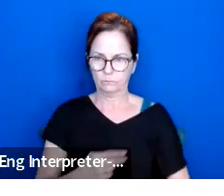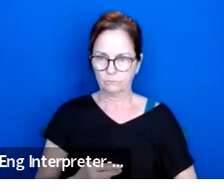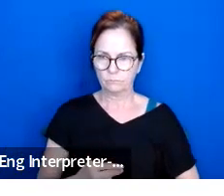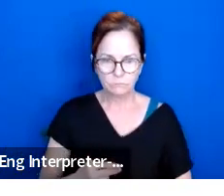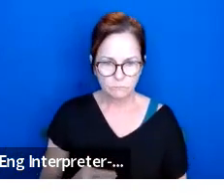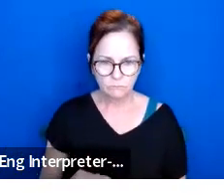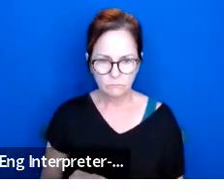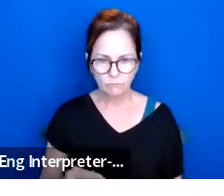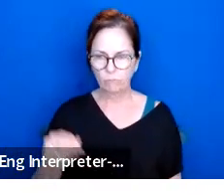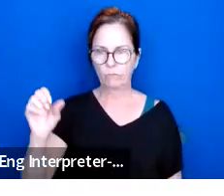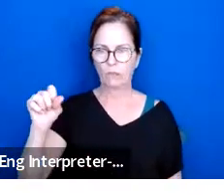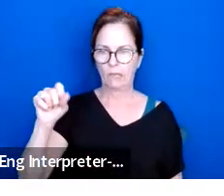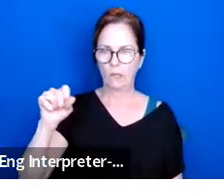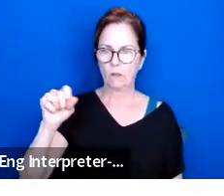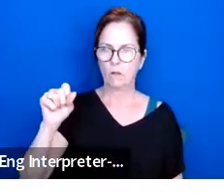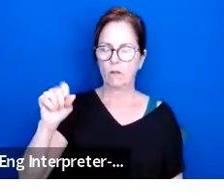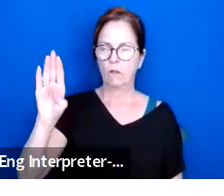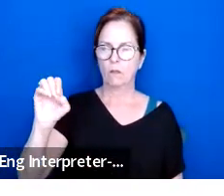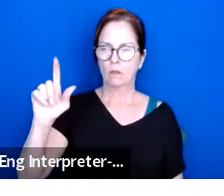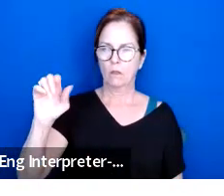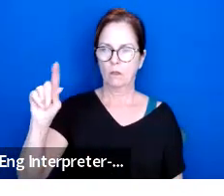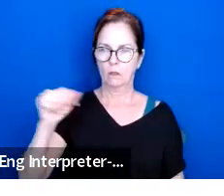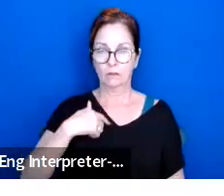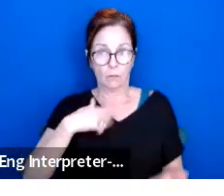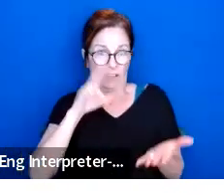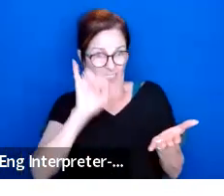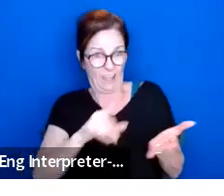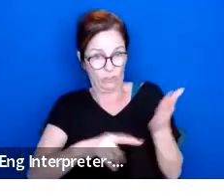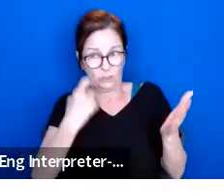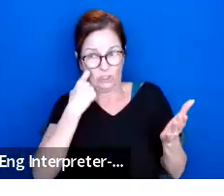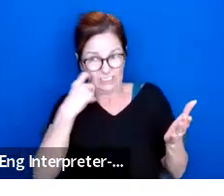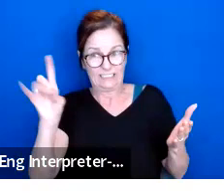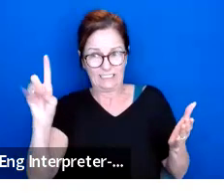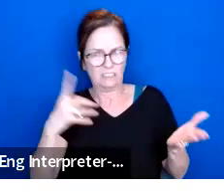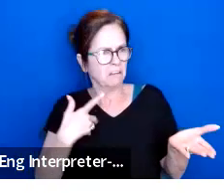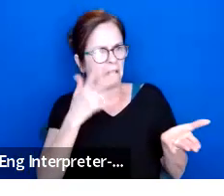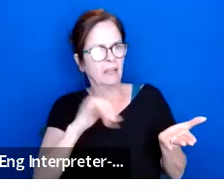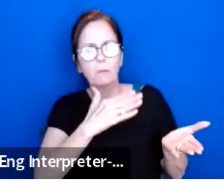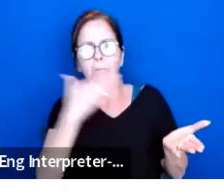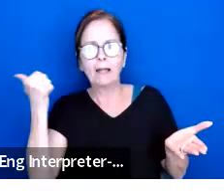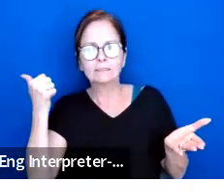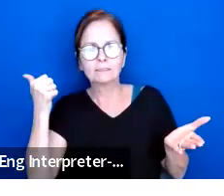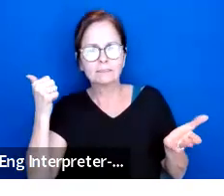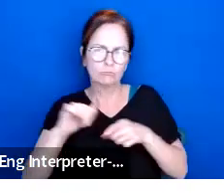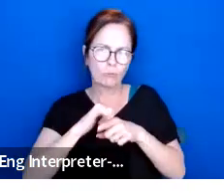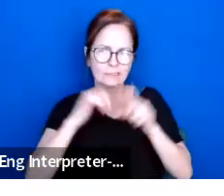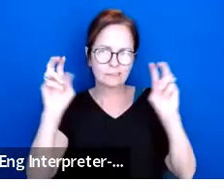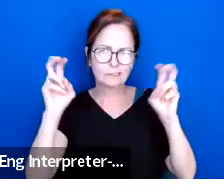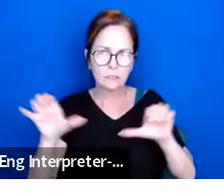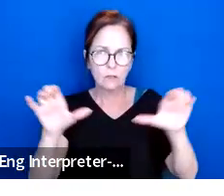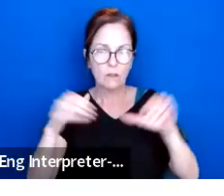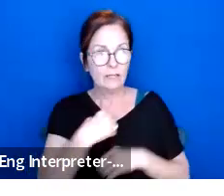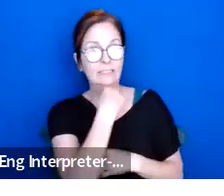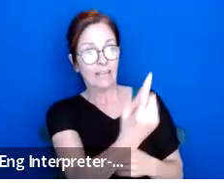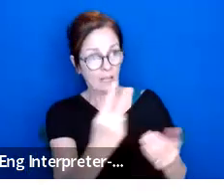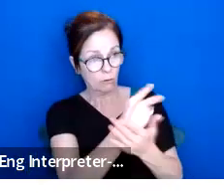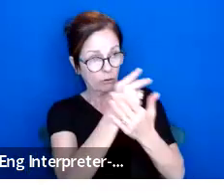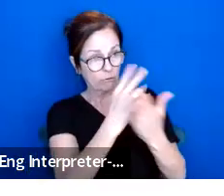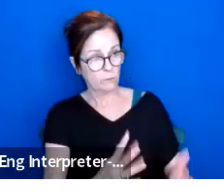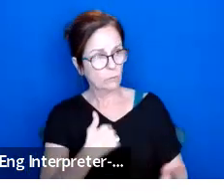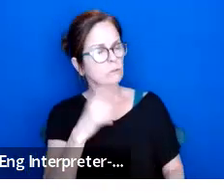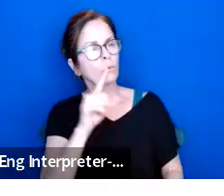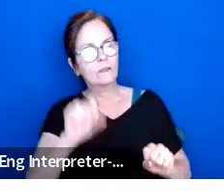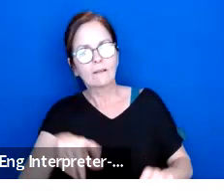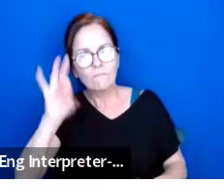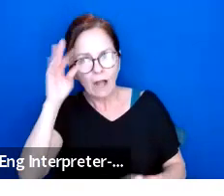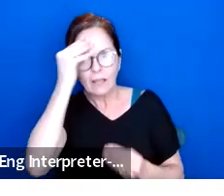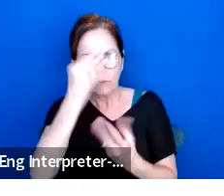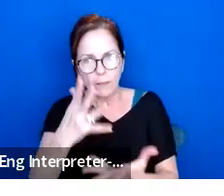So, what's actually good? I would continue that best practice, to. Show your reviewers where they can find information that they think would be helpful for students.